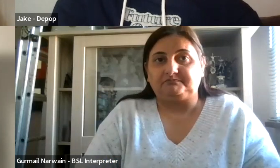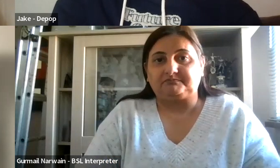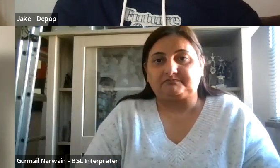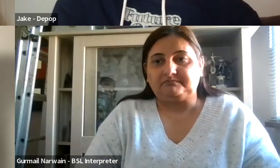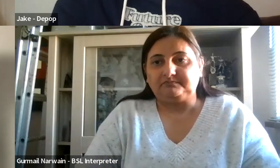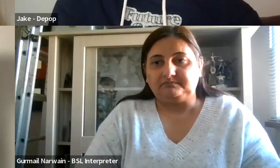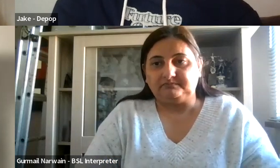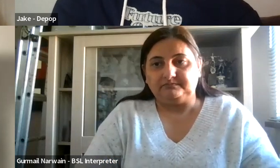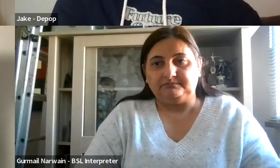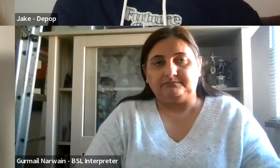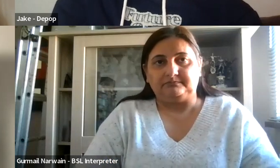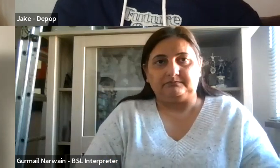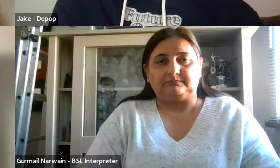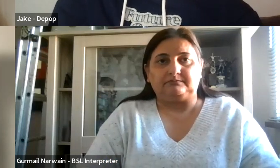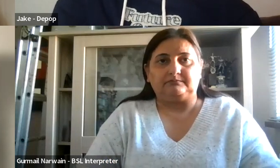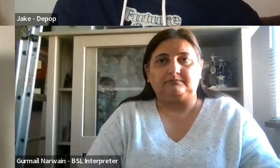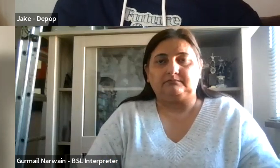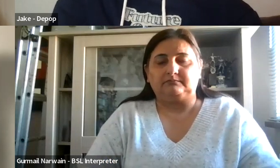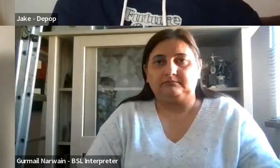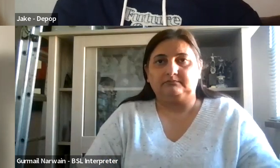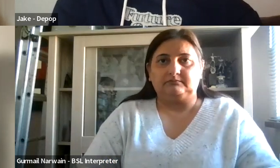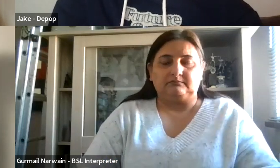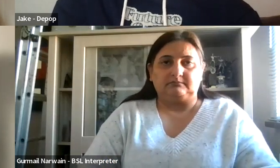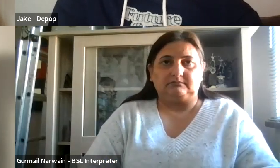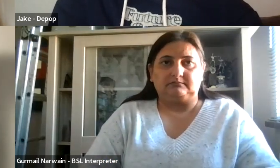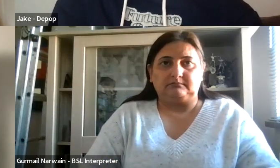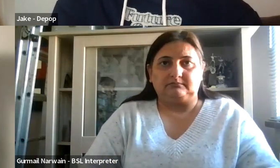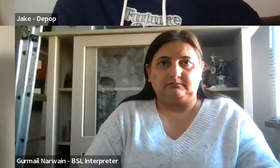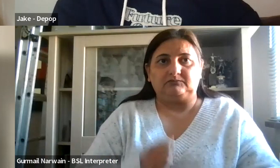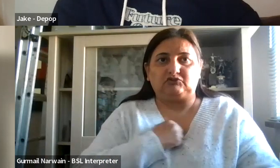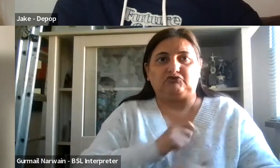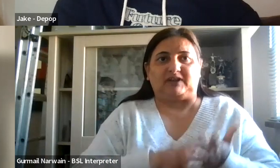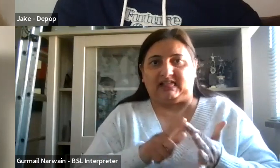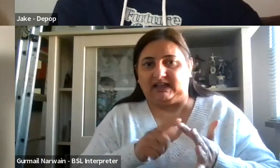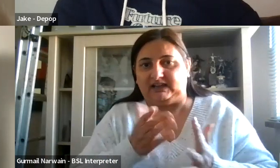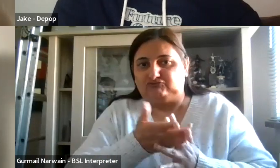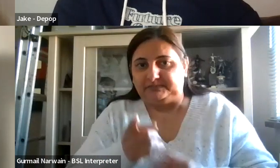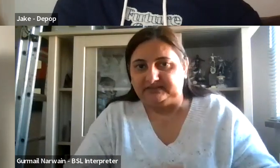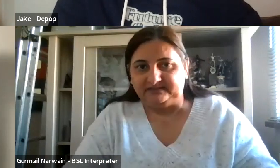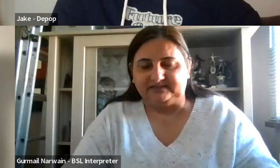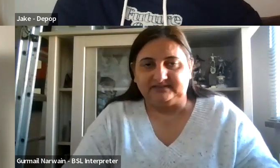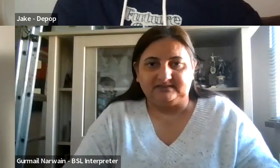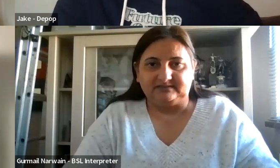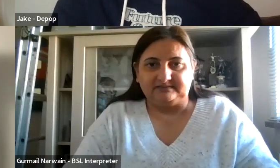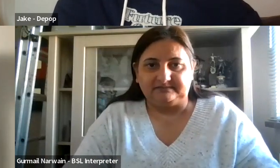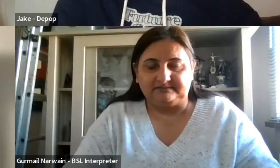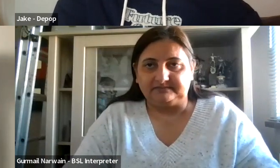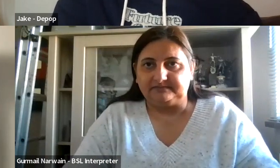point go on another one. at that point. Have you got some else in there in there? Sorry.